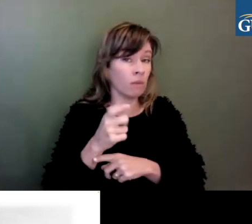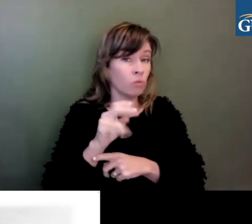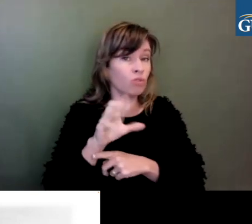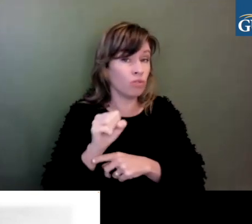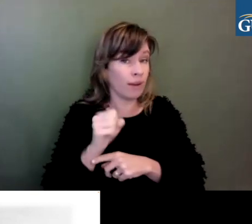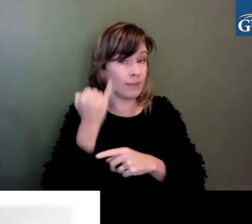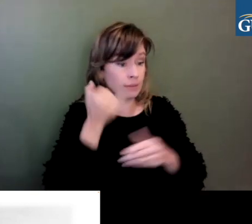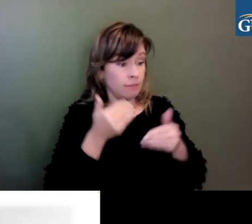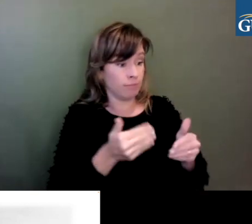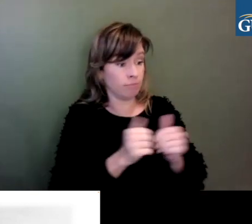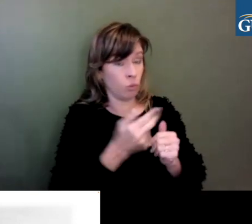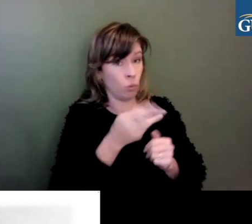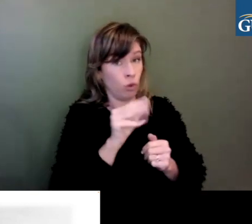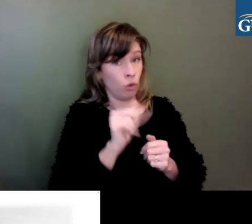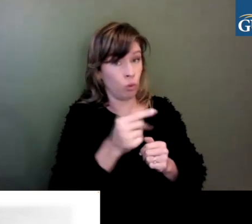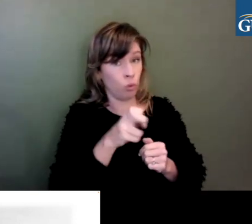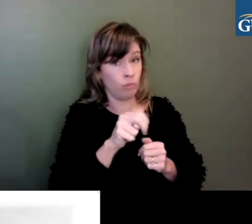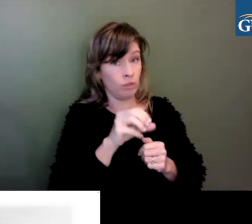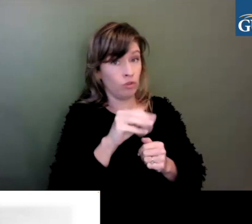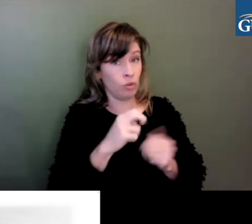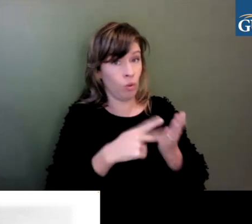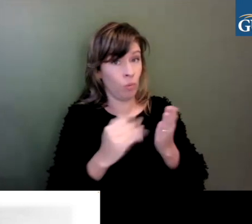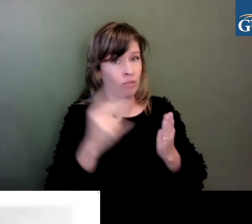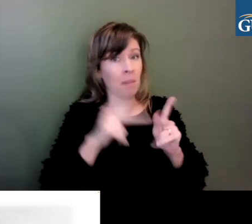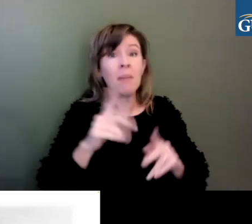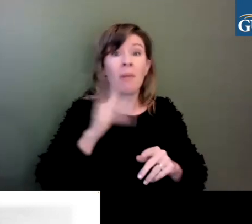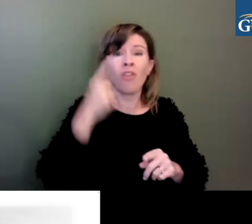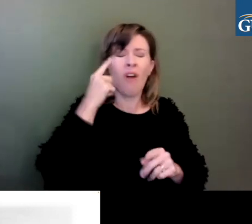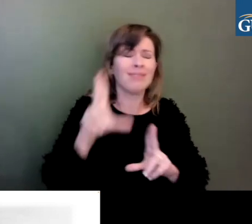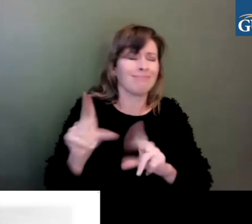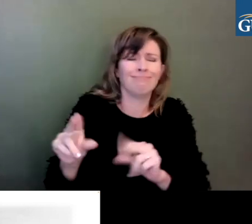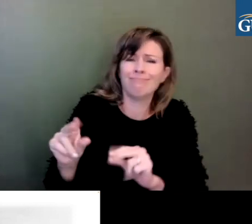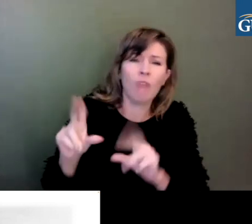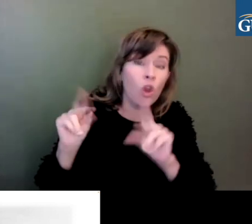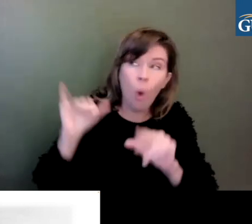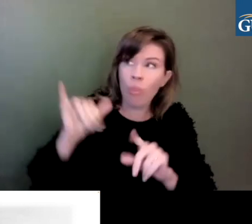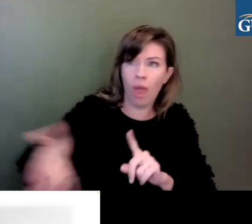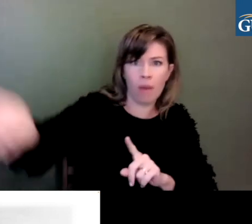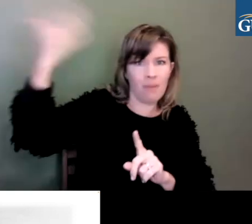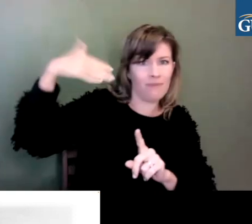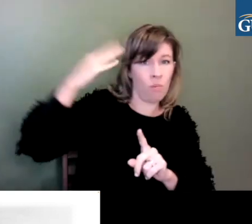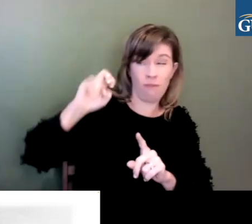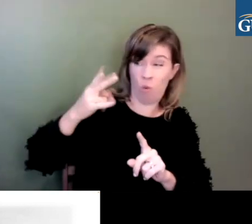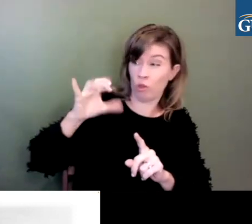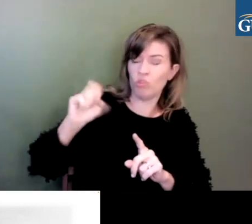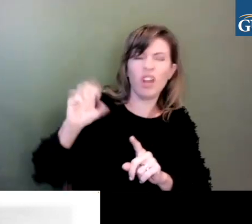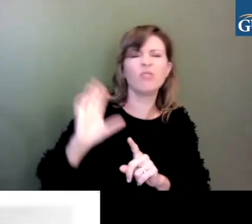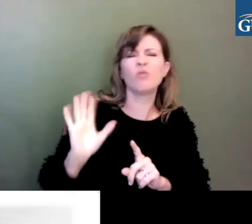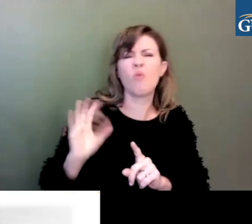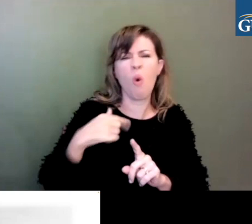time people laughed it off or thought, no way, we've moved well beyond these questions of race now, it's the 1990s. And